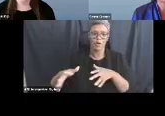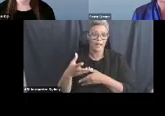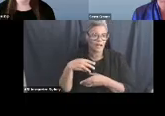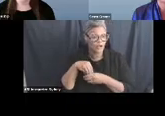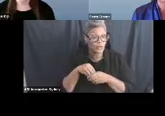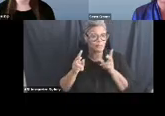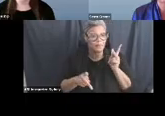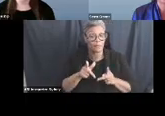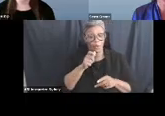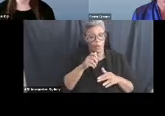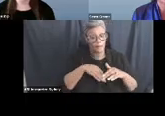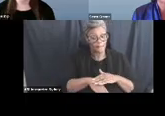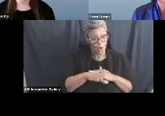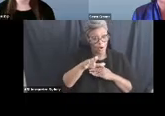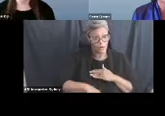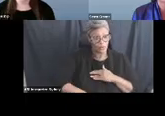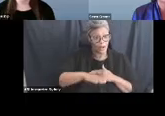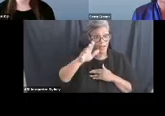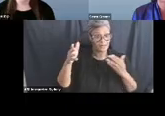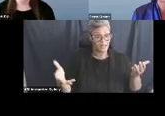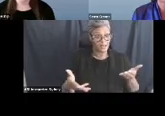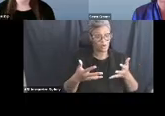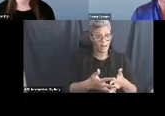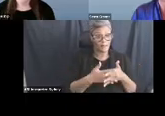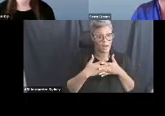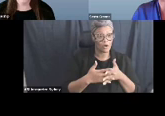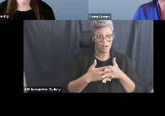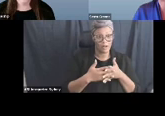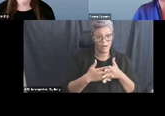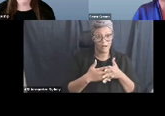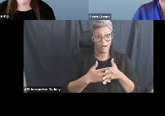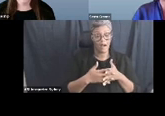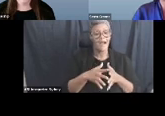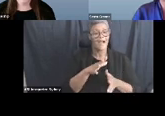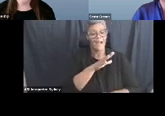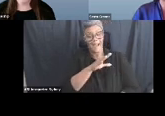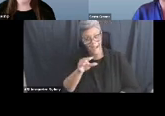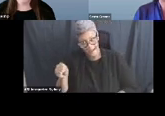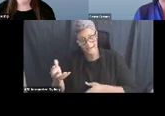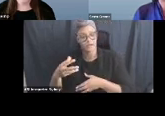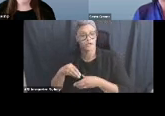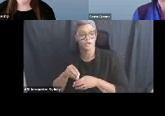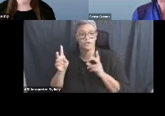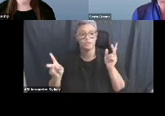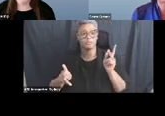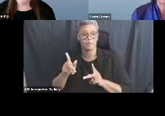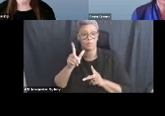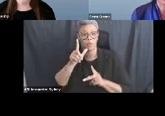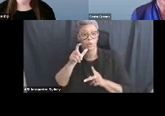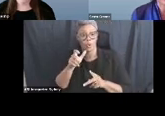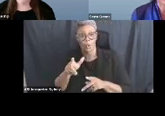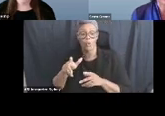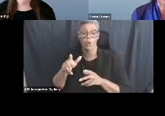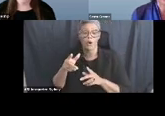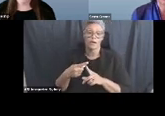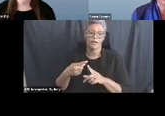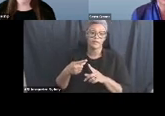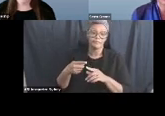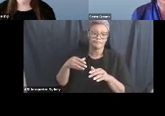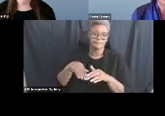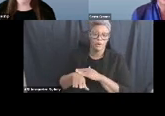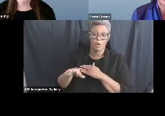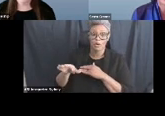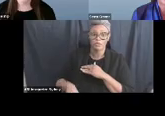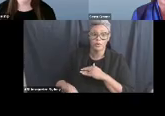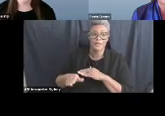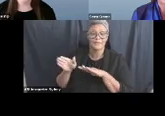as well as people who has journeys extending and coming from places such as Jamaica, Cuba, Haiti,